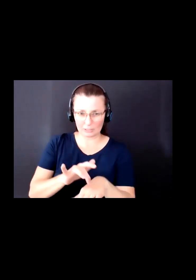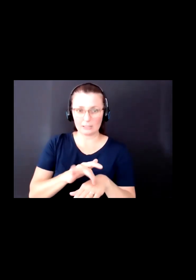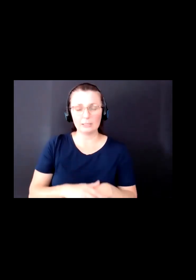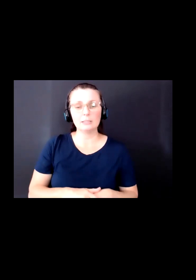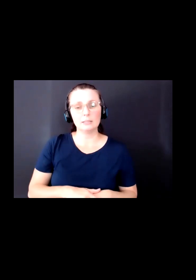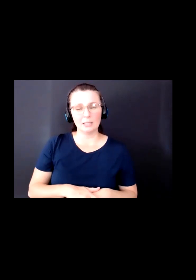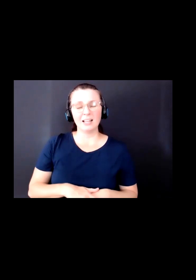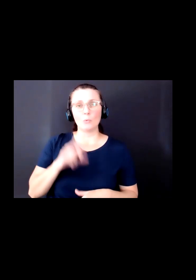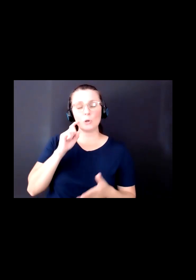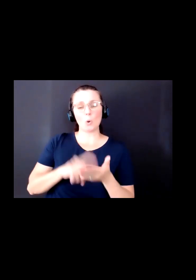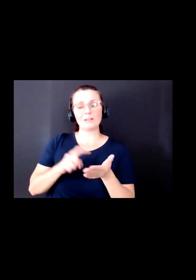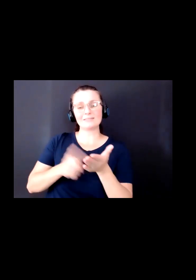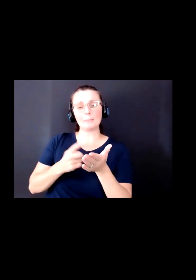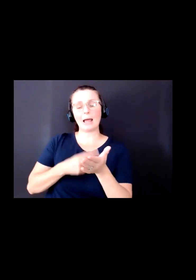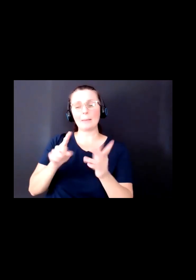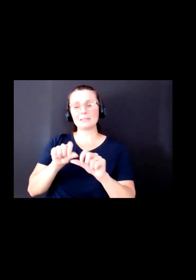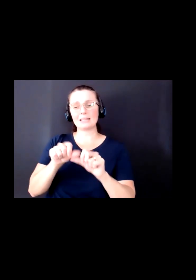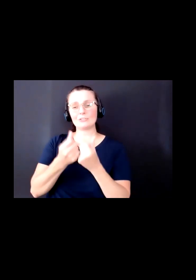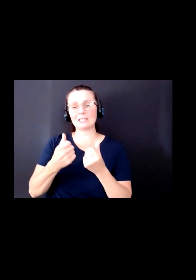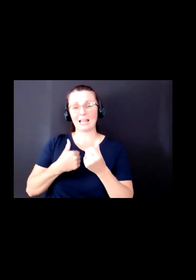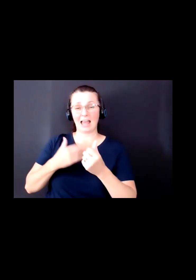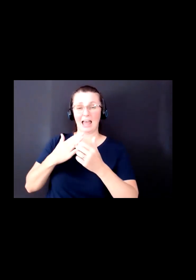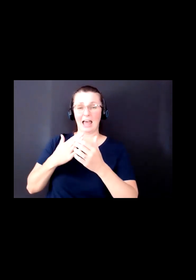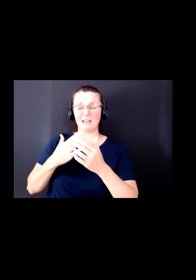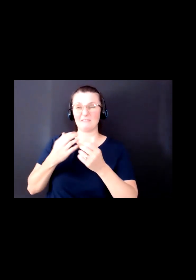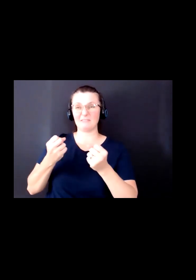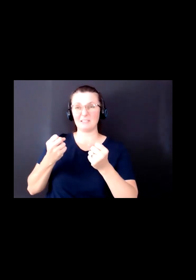issues with barriers for people with disabilities to participate,